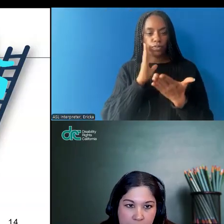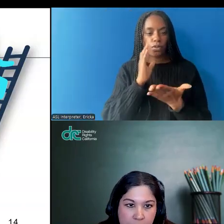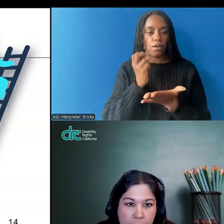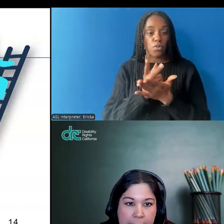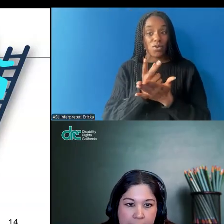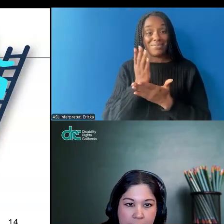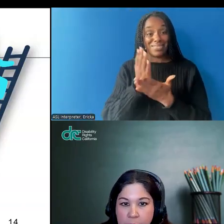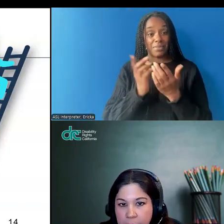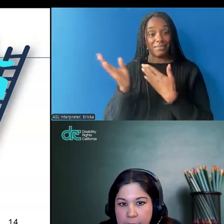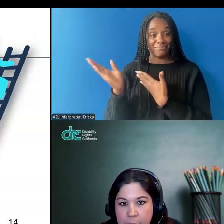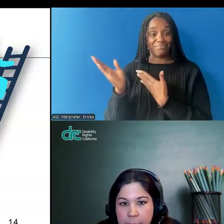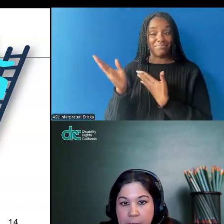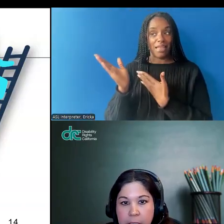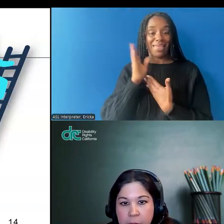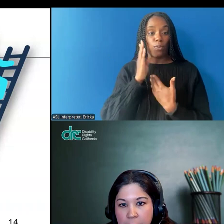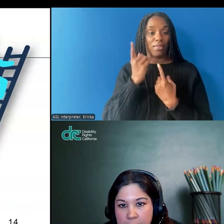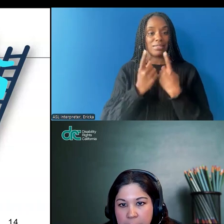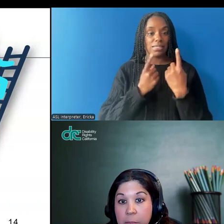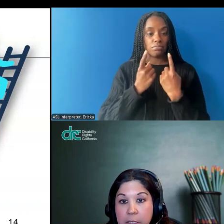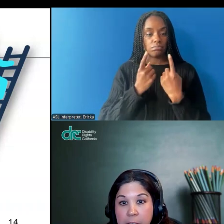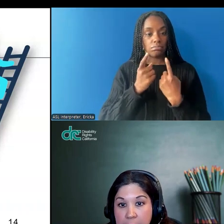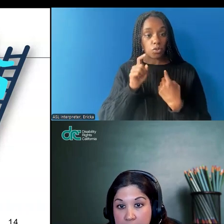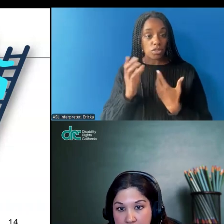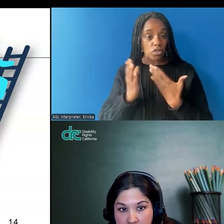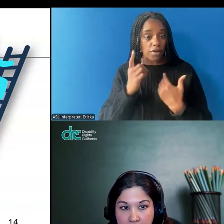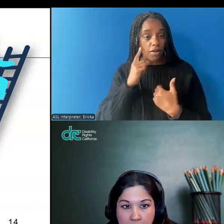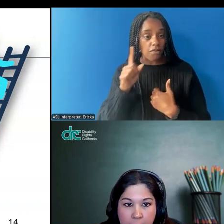Do you need the service? Because of your developmental disability?